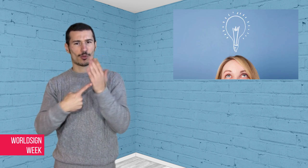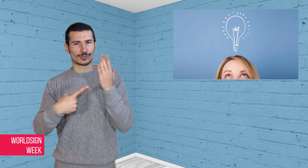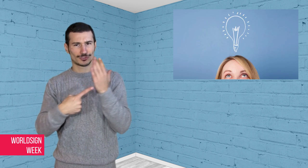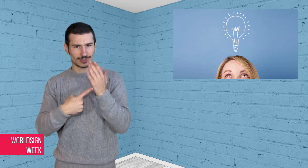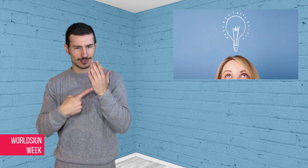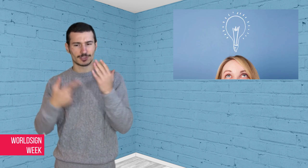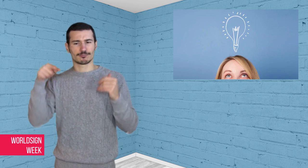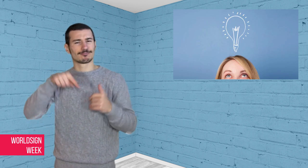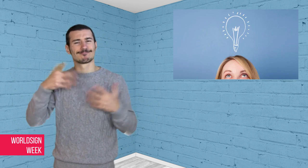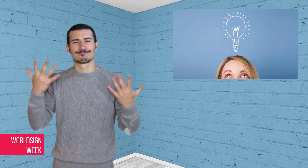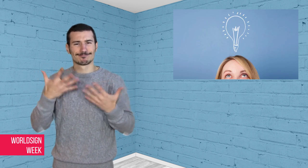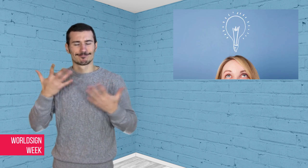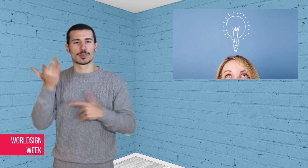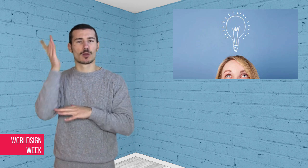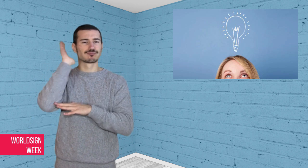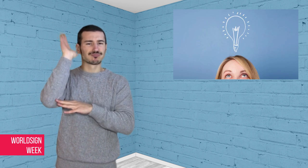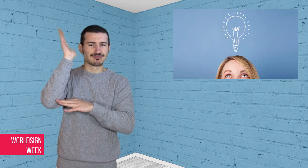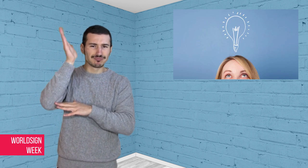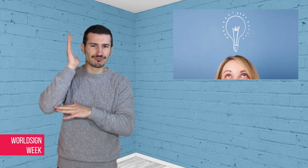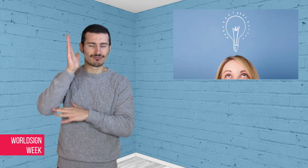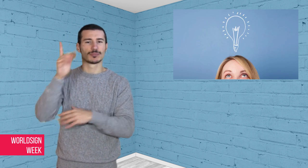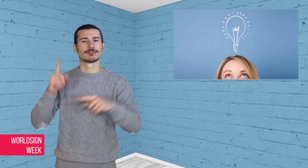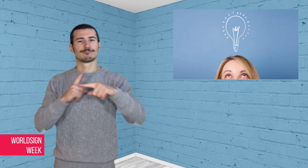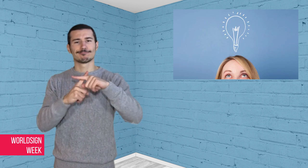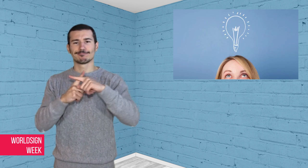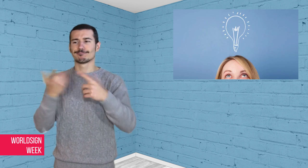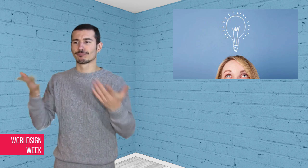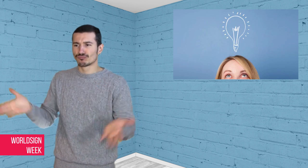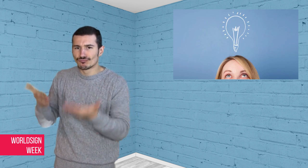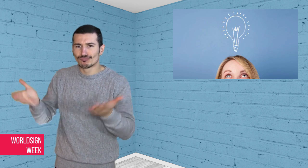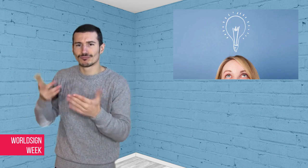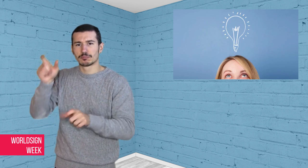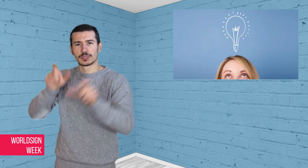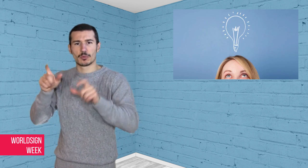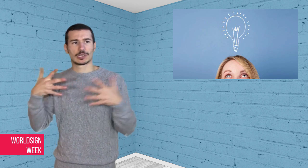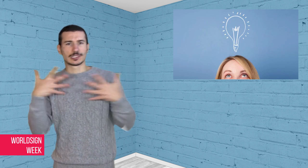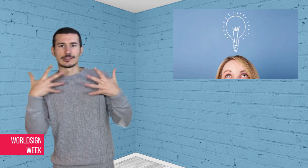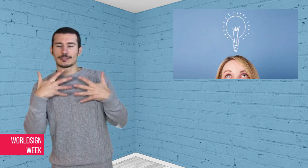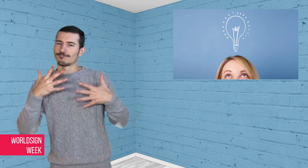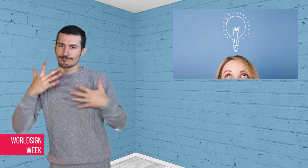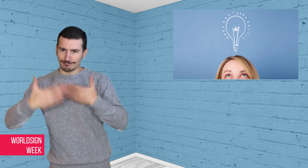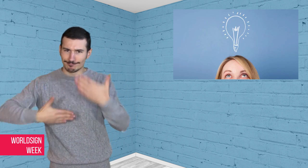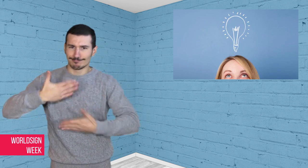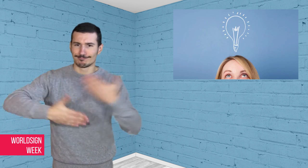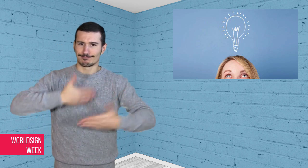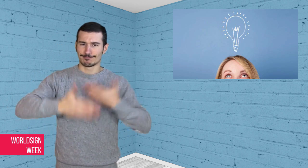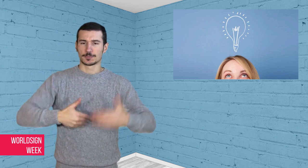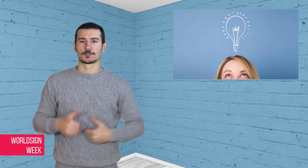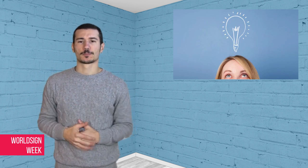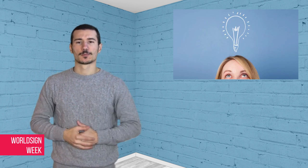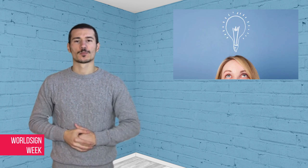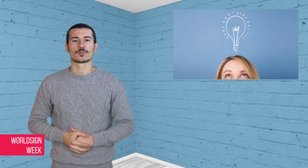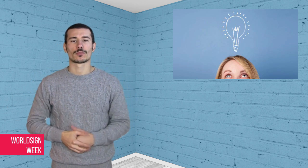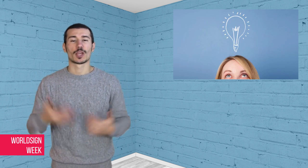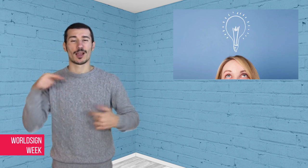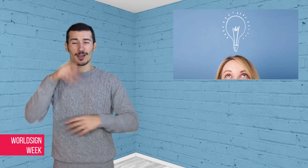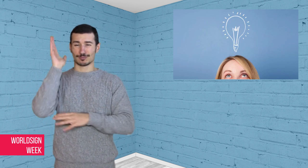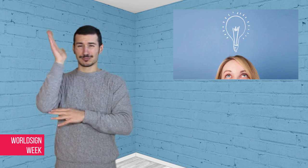recently hosted its first startup technical conference, which included ice breakers, pitches and demos.